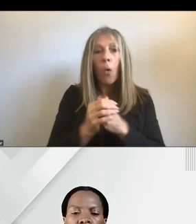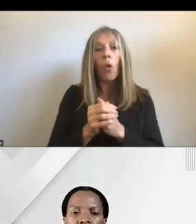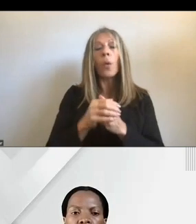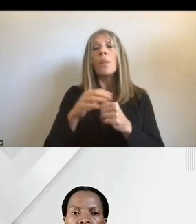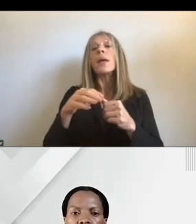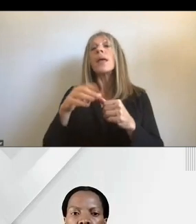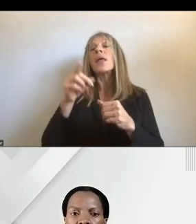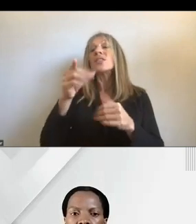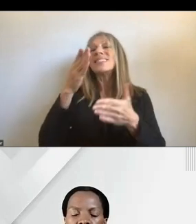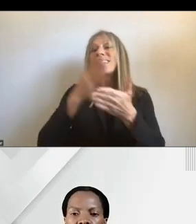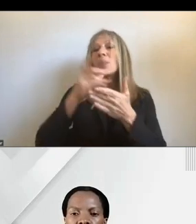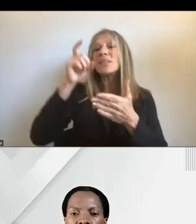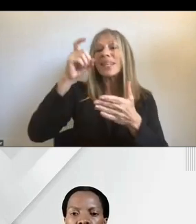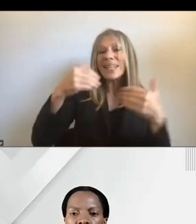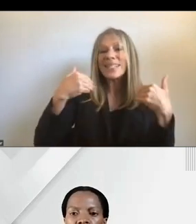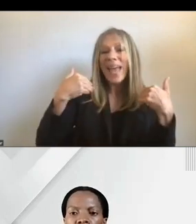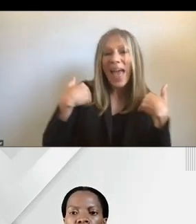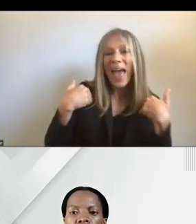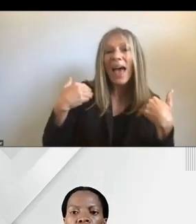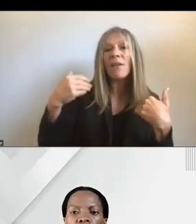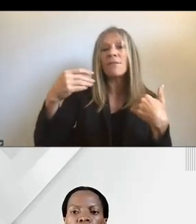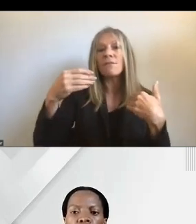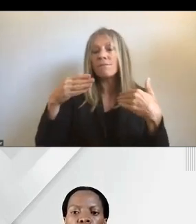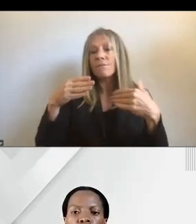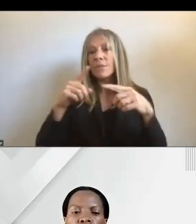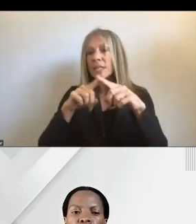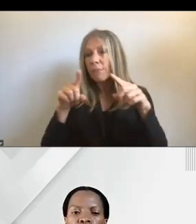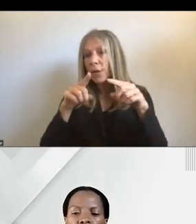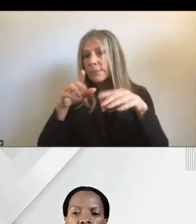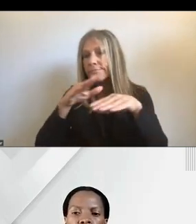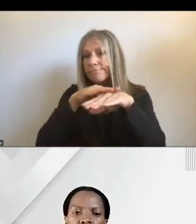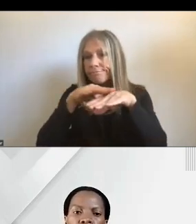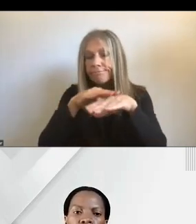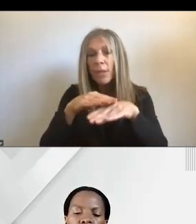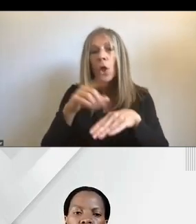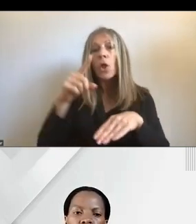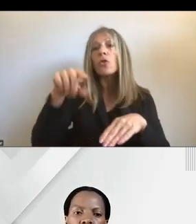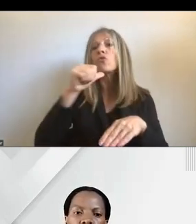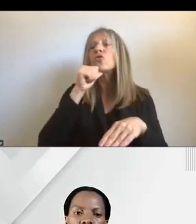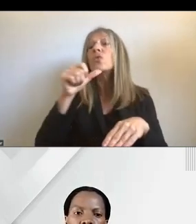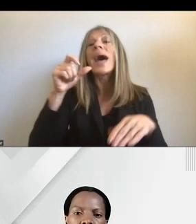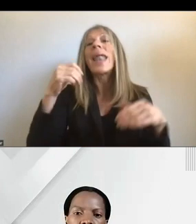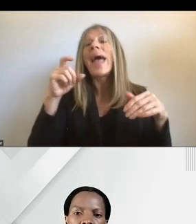have detectable warning surfaces, from those that do not have to have detectable warning services.